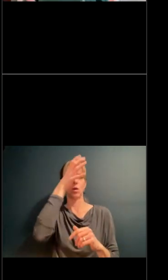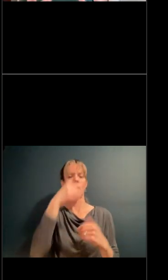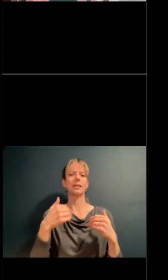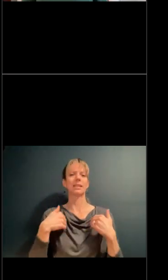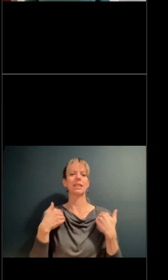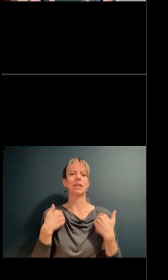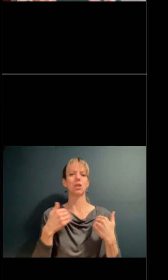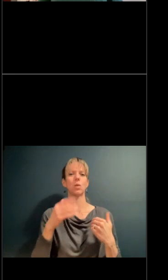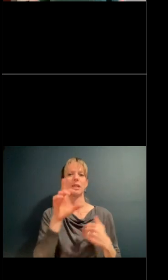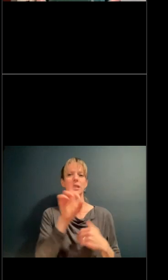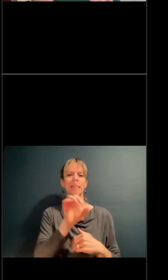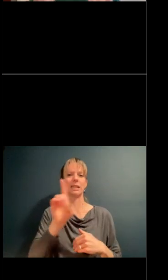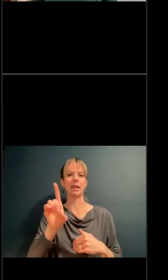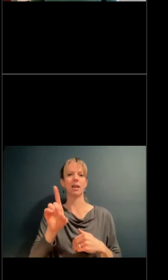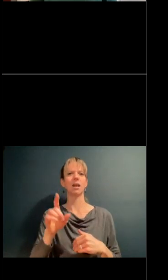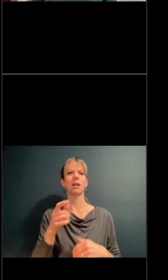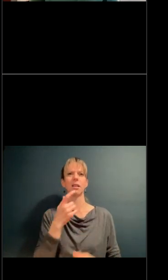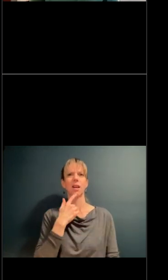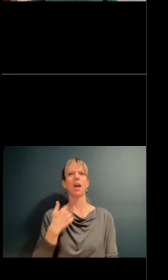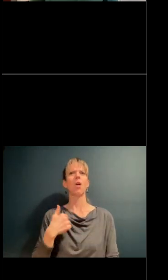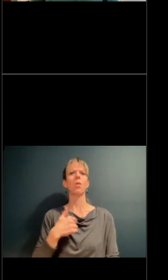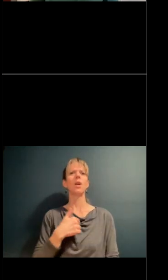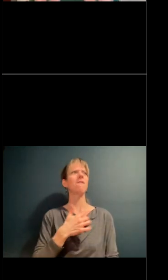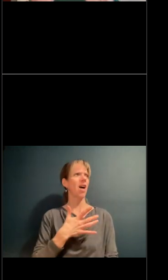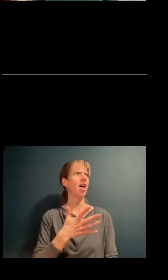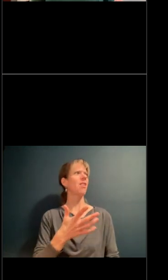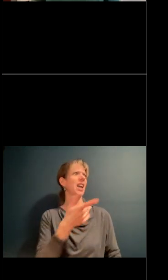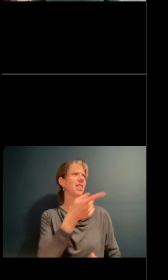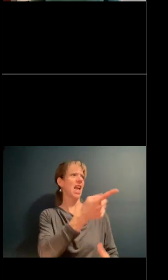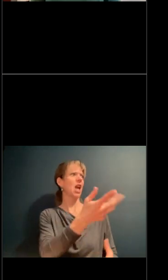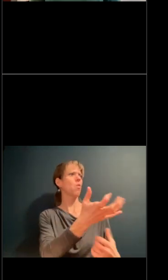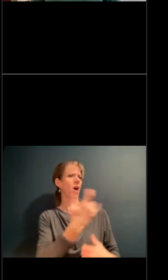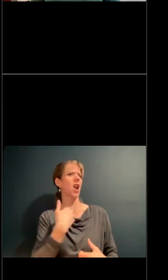that we felt like we were wanted. But they're gestures a lot of members